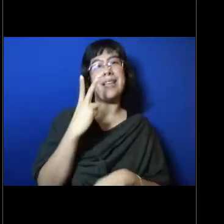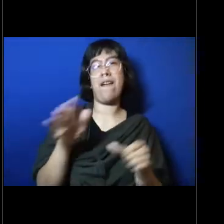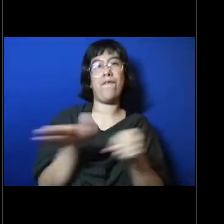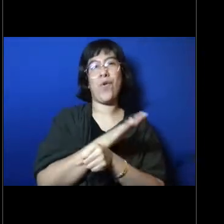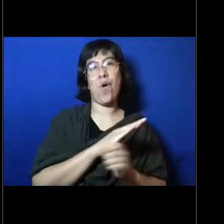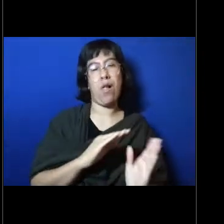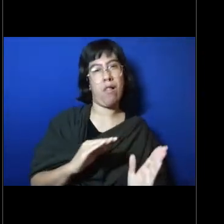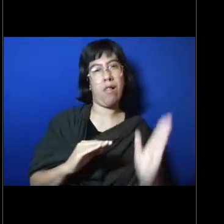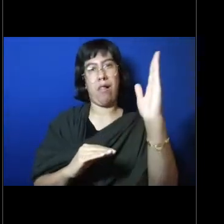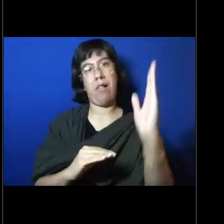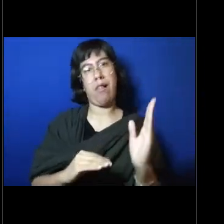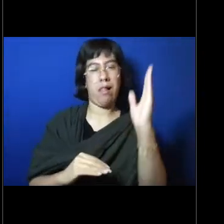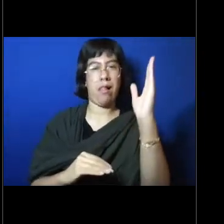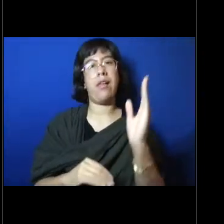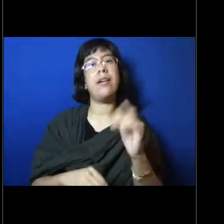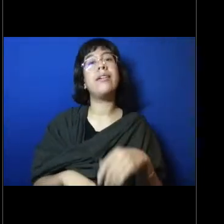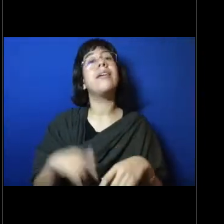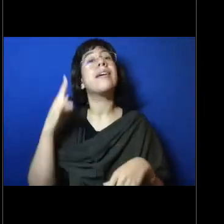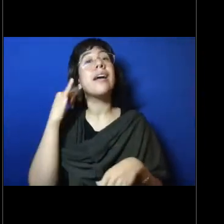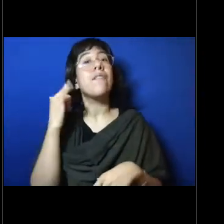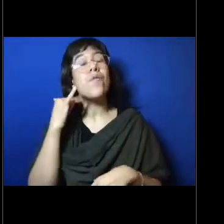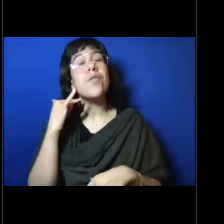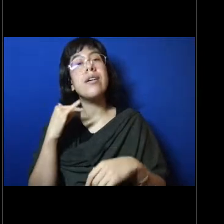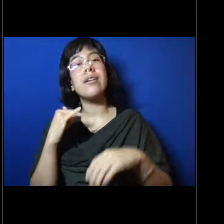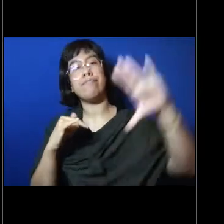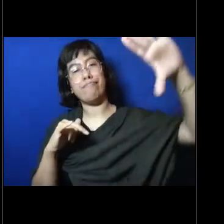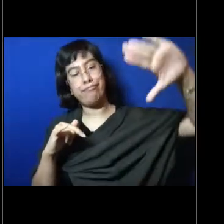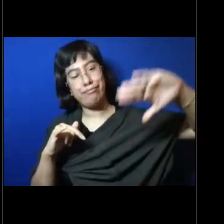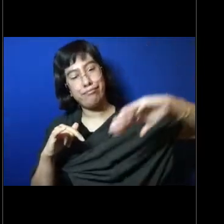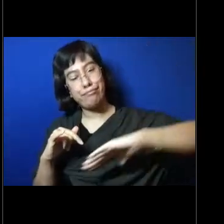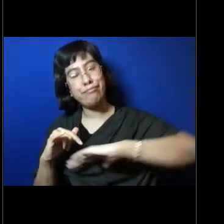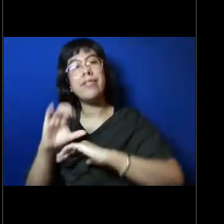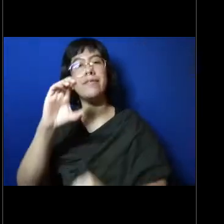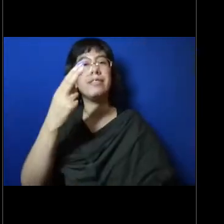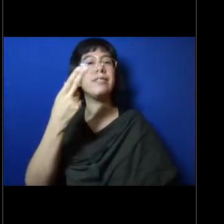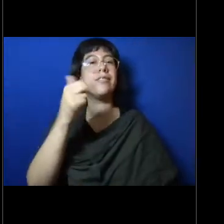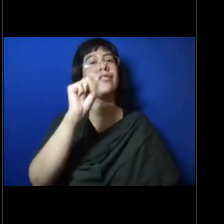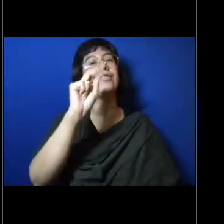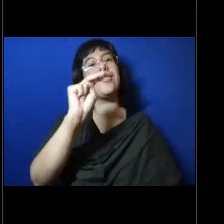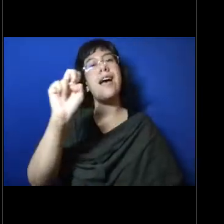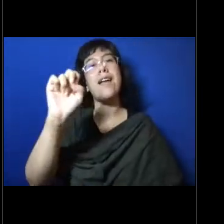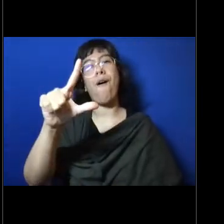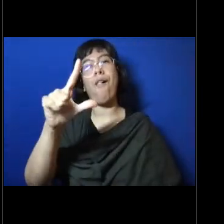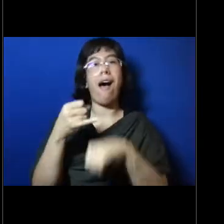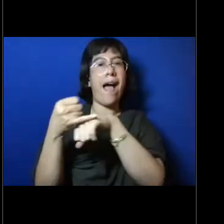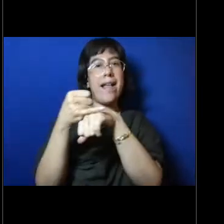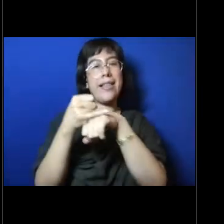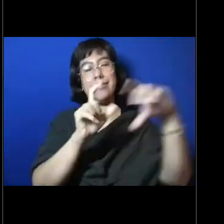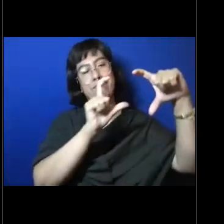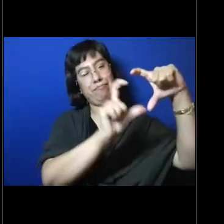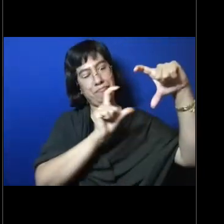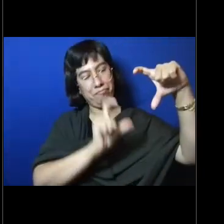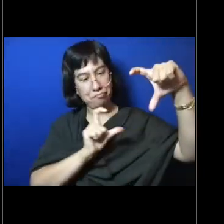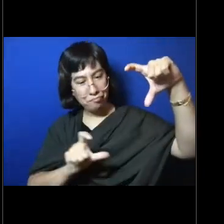So we have here in California, a series of Channel Islands. These are all these islands off shore I've worked on all of them.